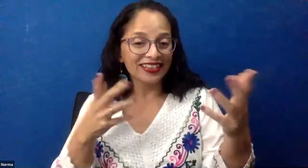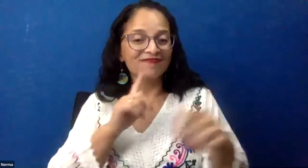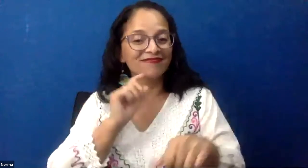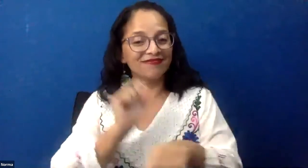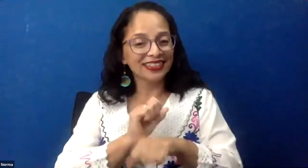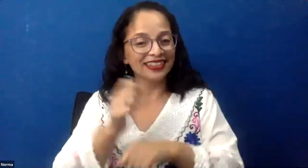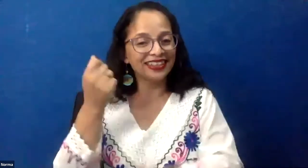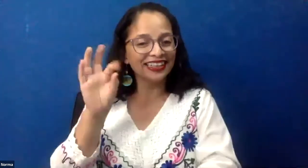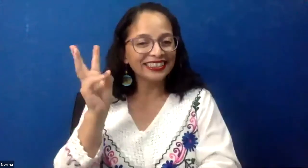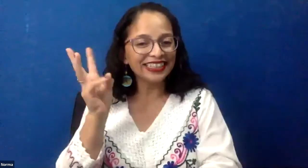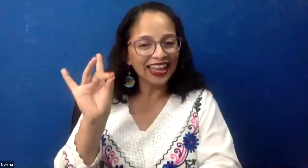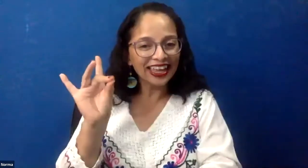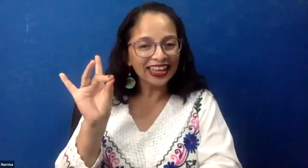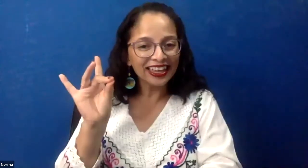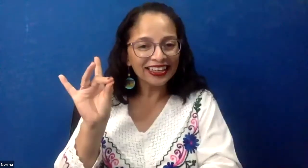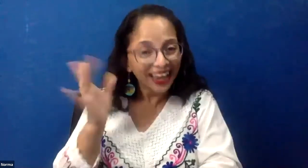What's the answer?